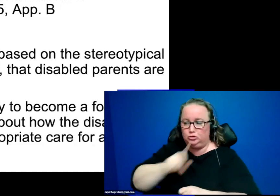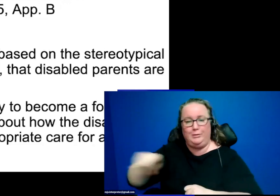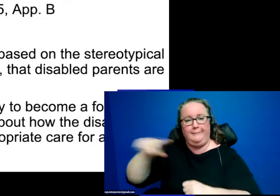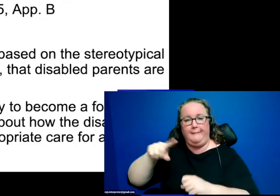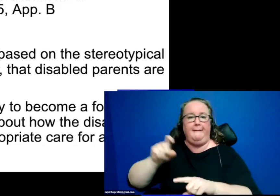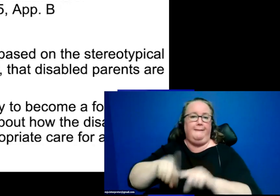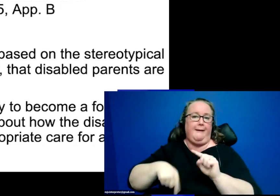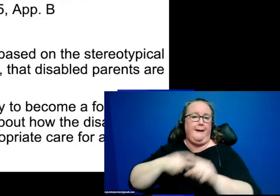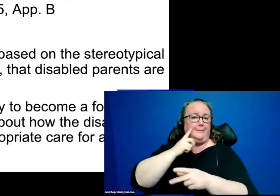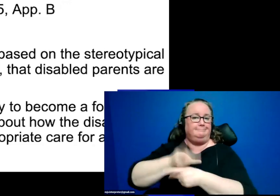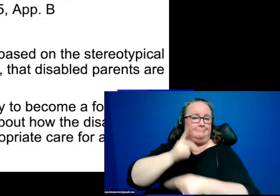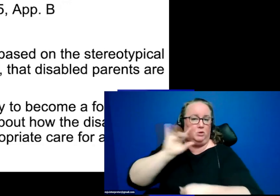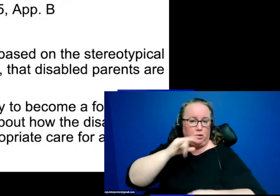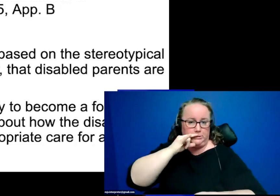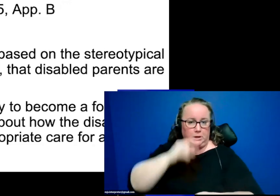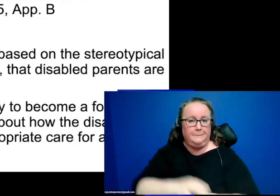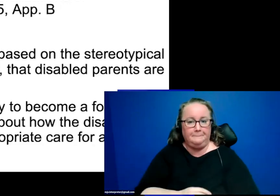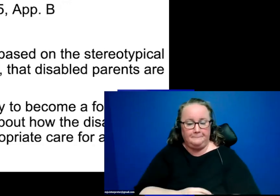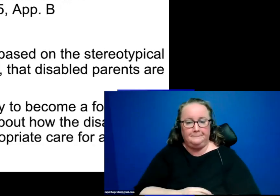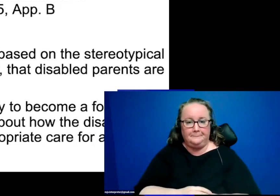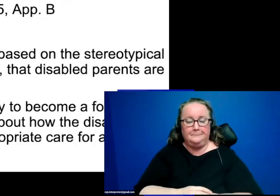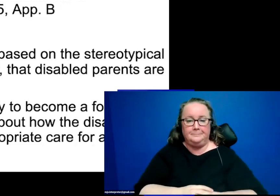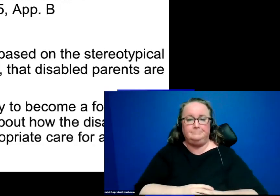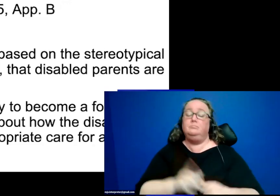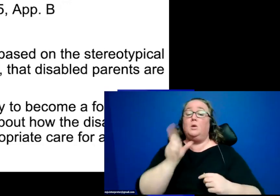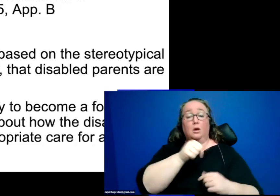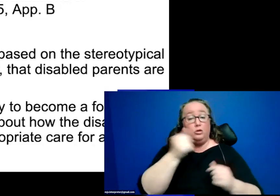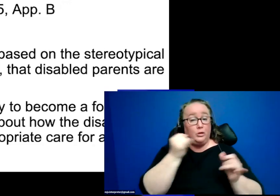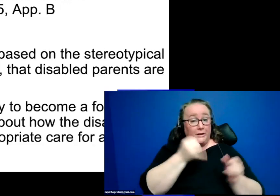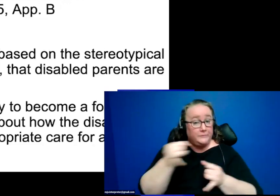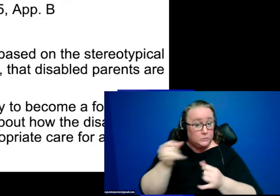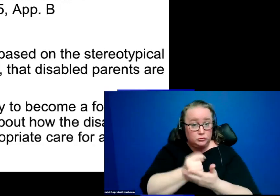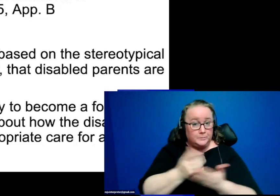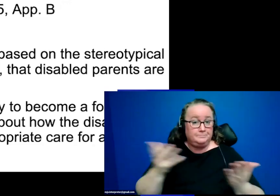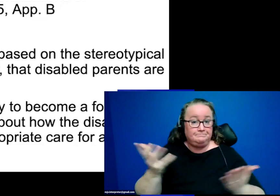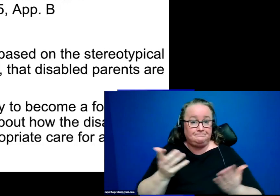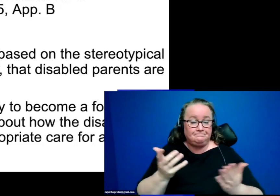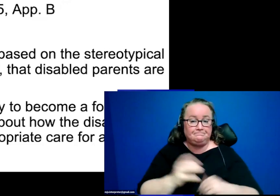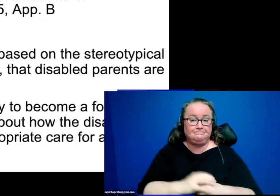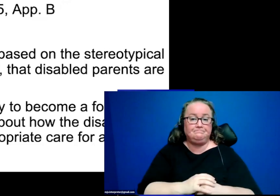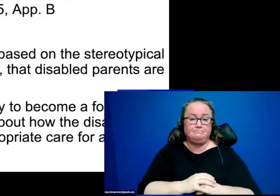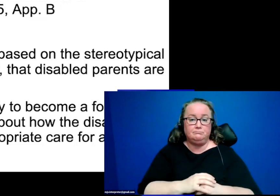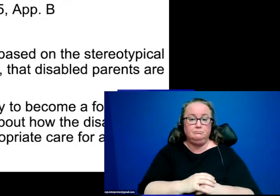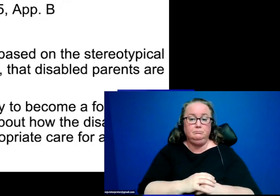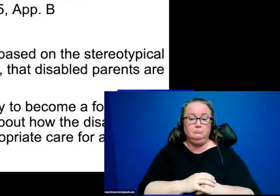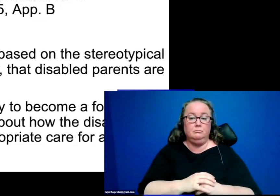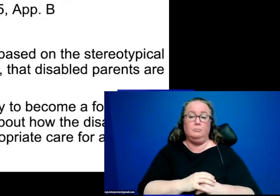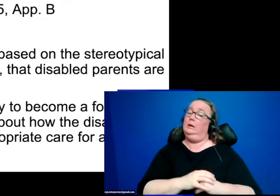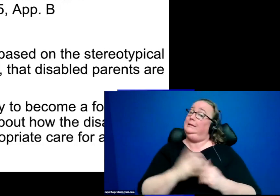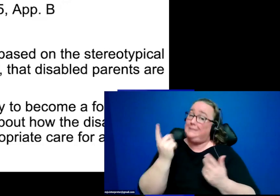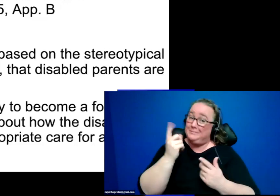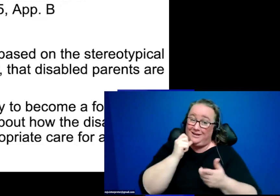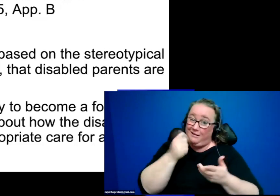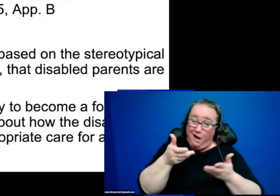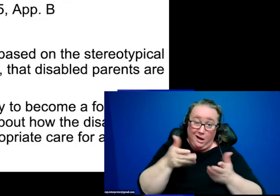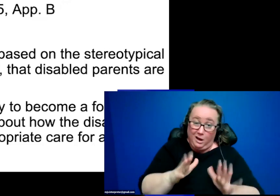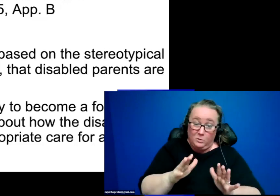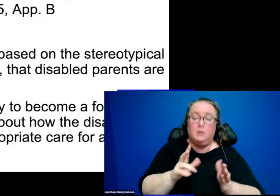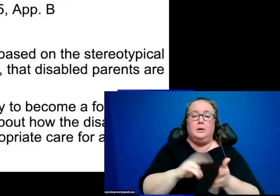Another example of individualized treatment is really something that's not allowed would be denying a person with a disability